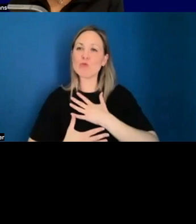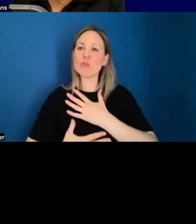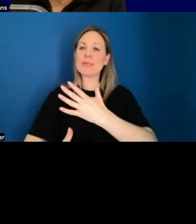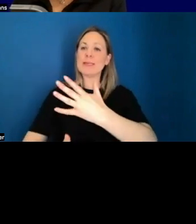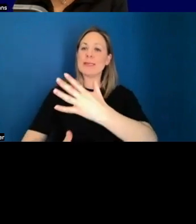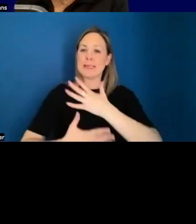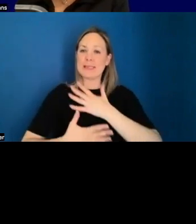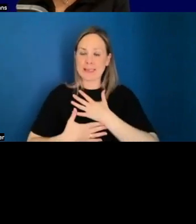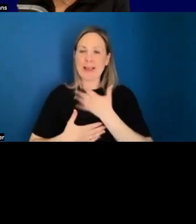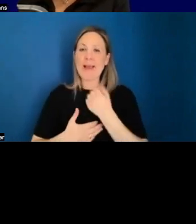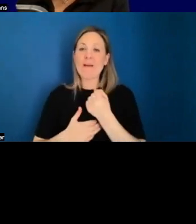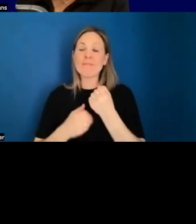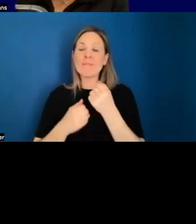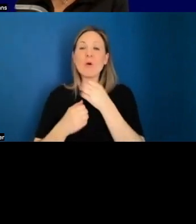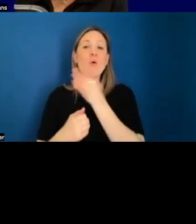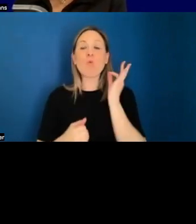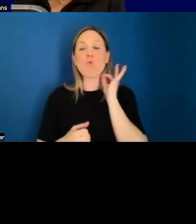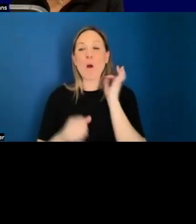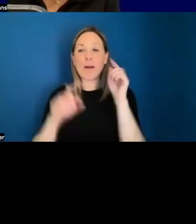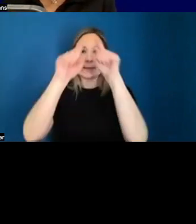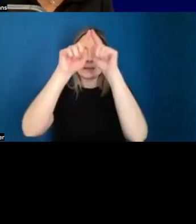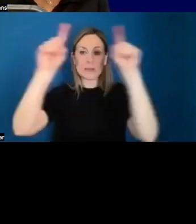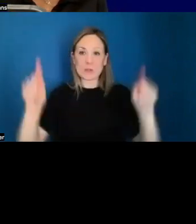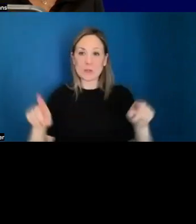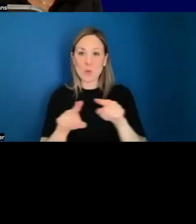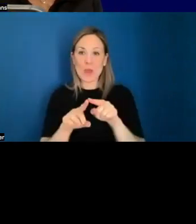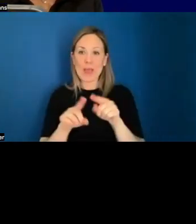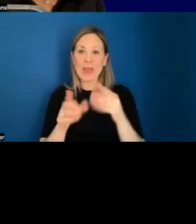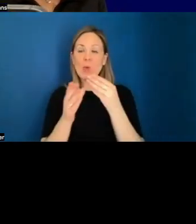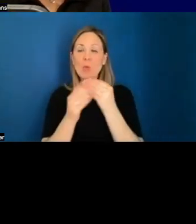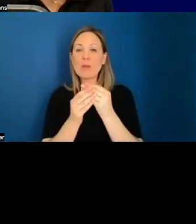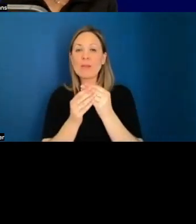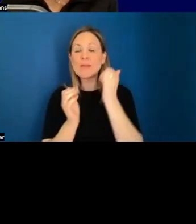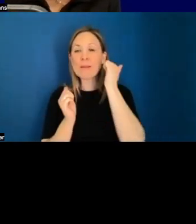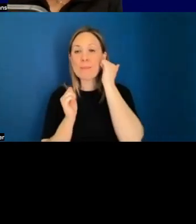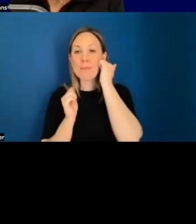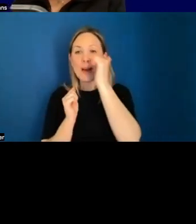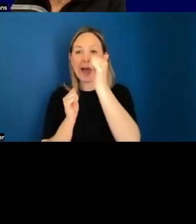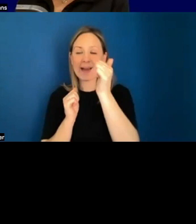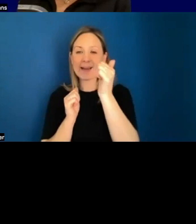at the top of the image showing a black diamond shape. And then along the border of the diamond